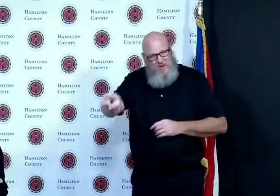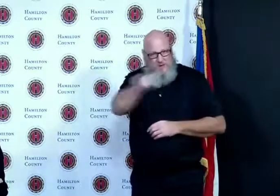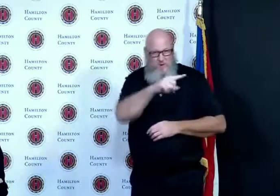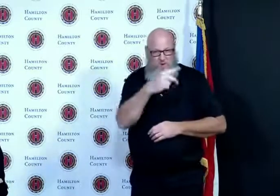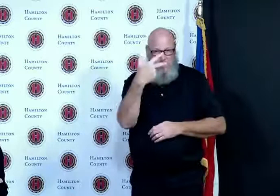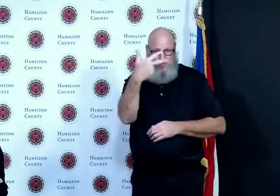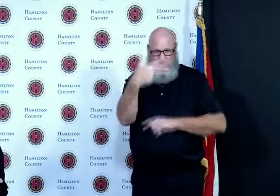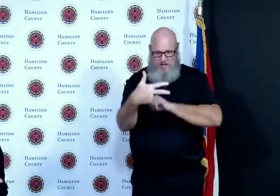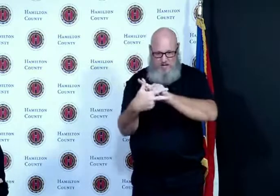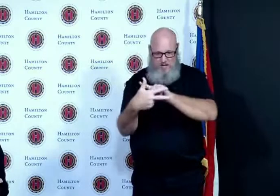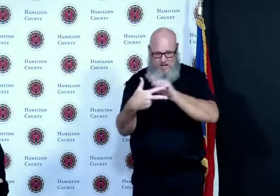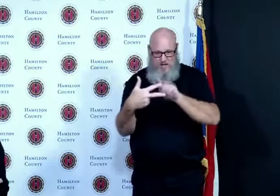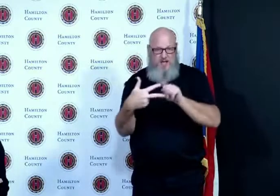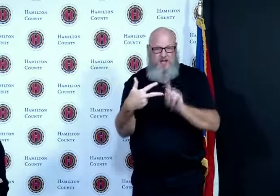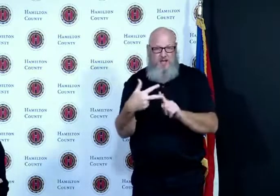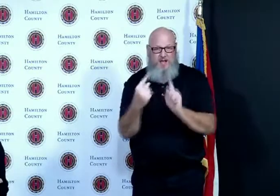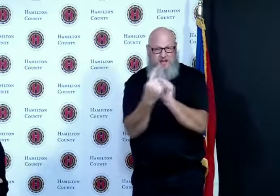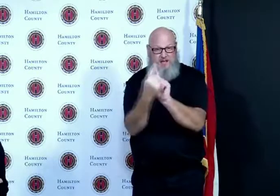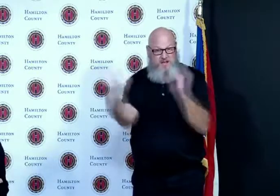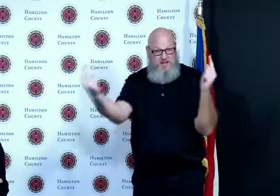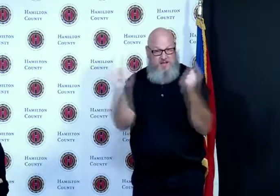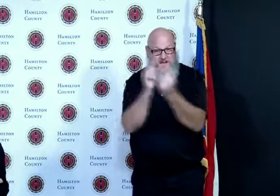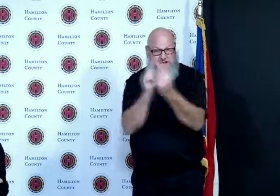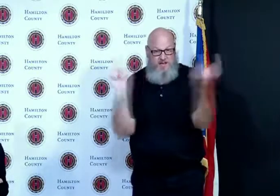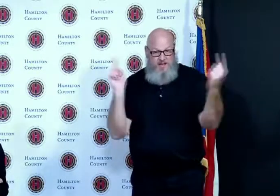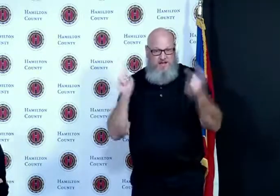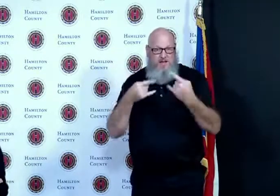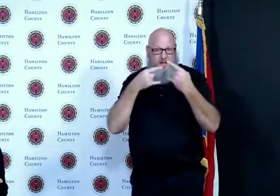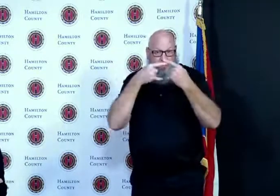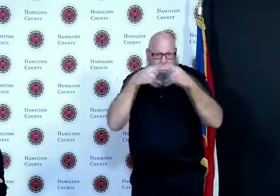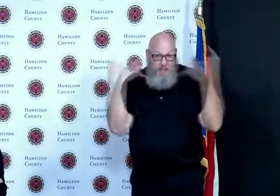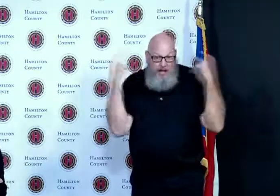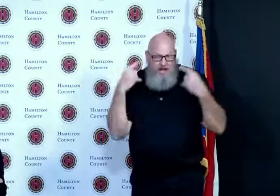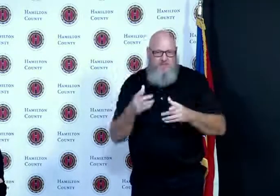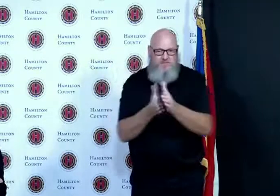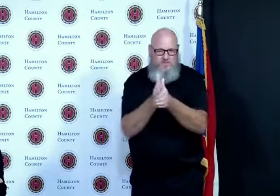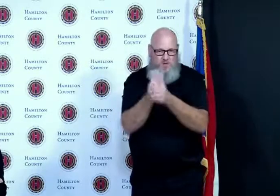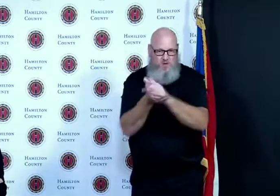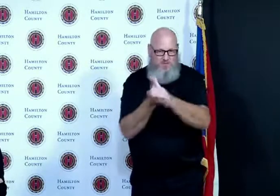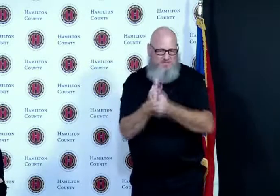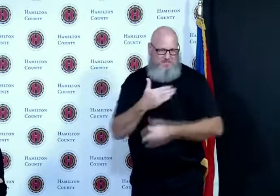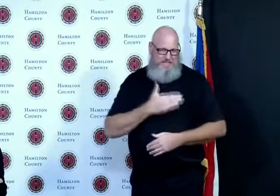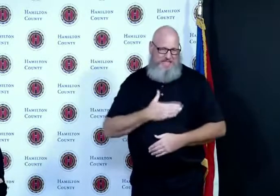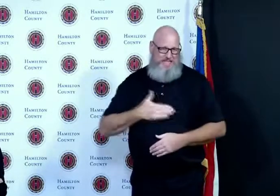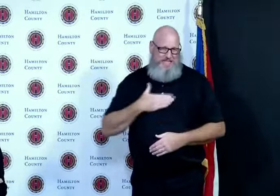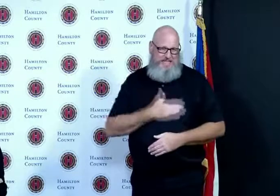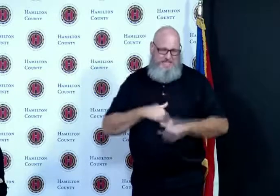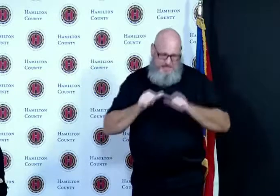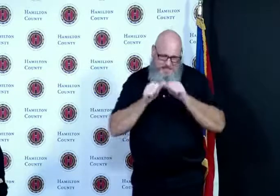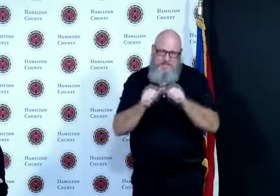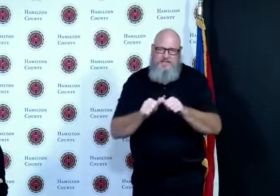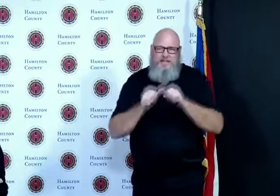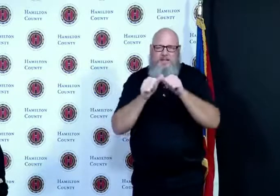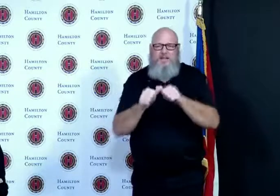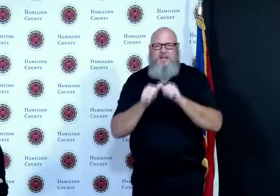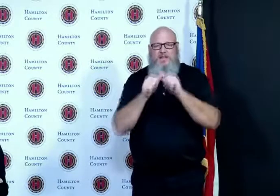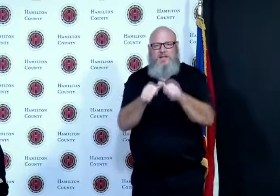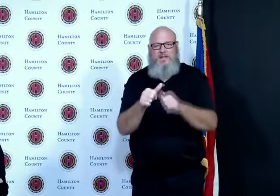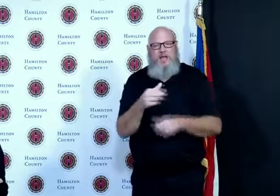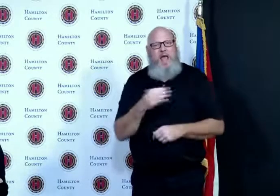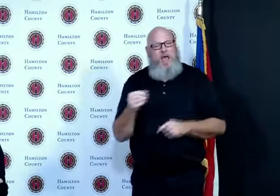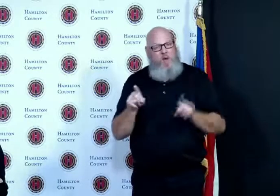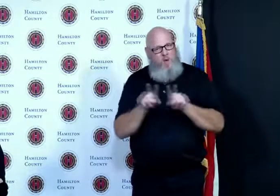us in Hamilton County it's stay home go out when you need supplies or services otherwise stay home